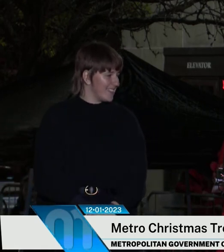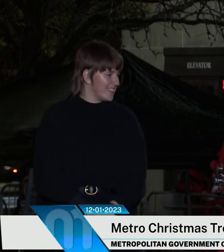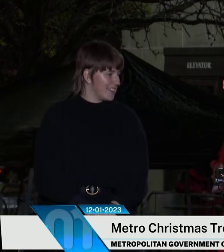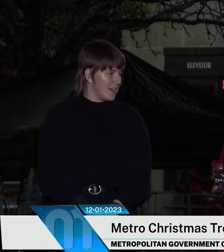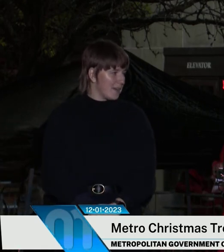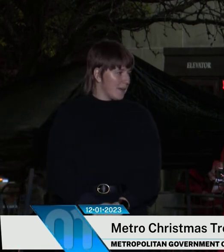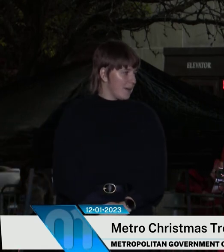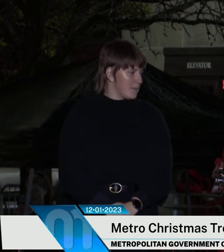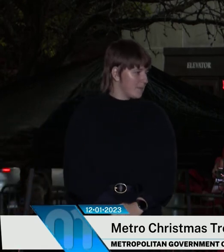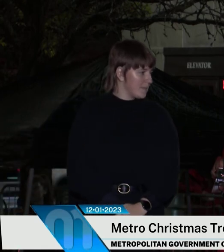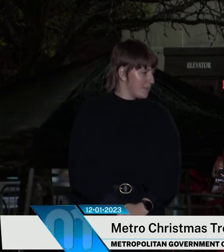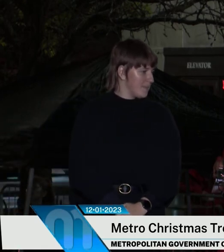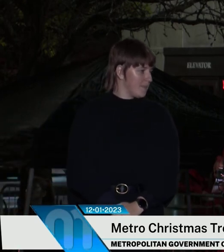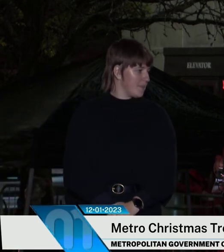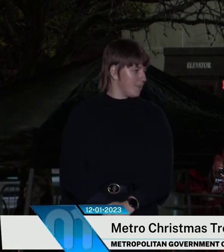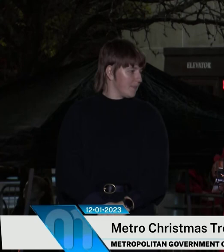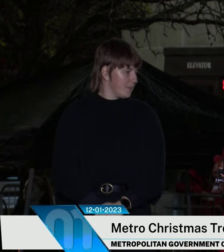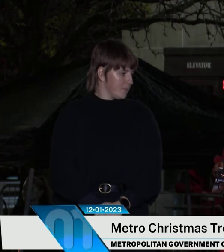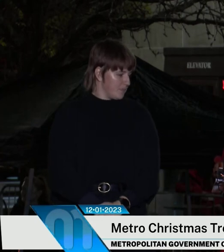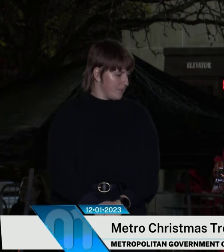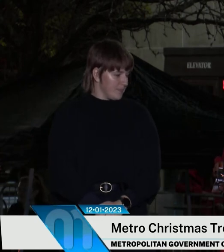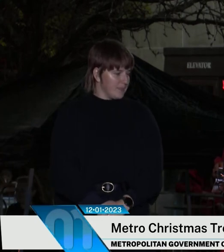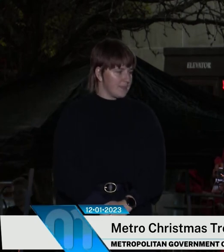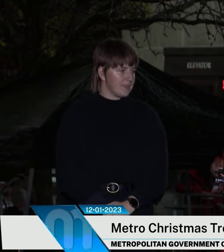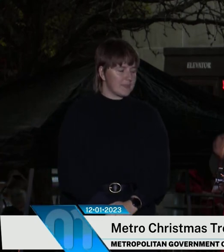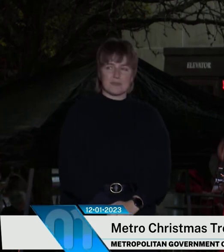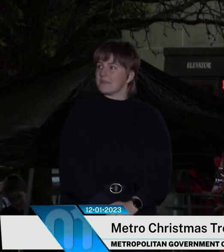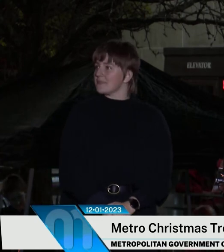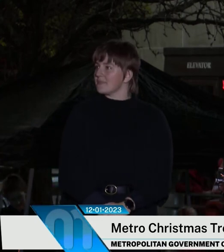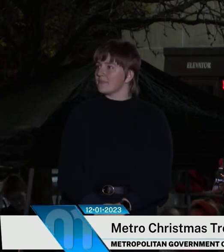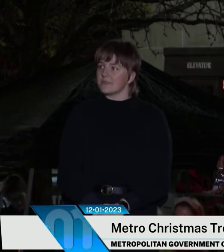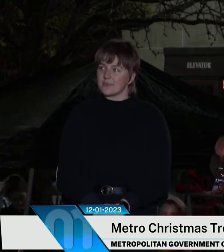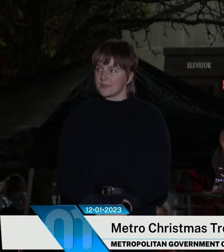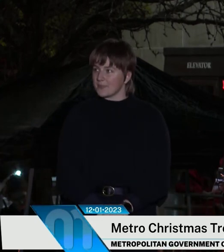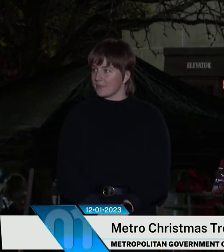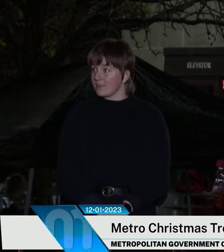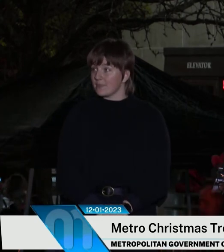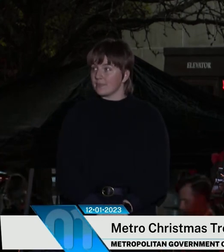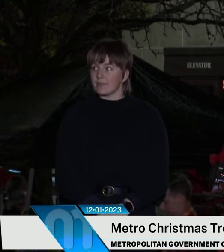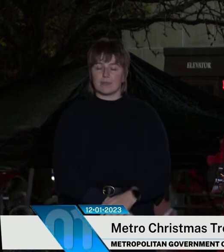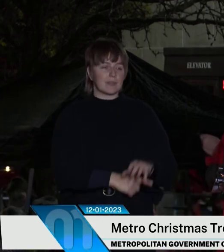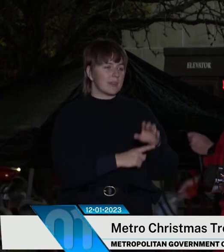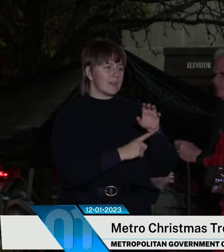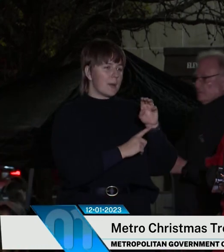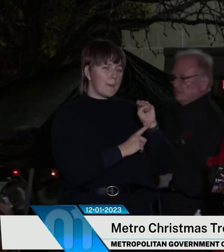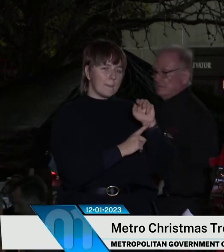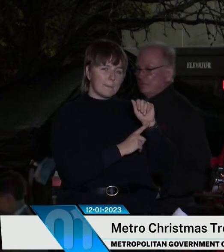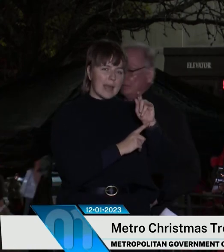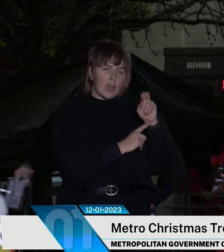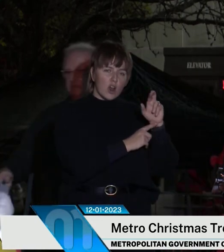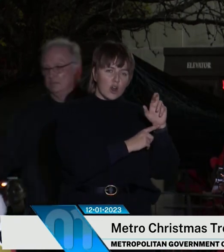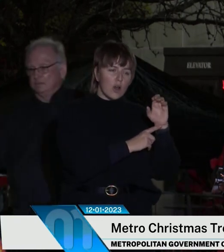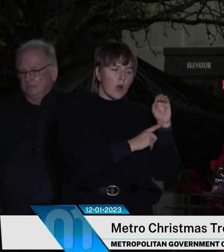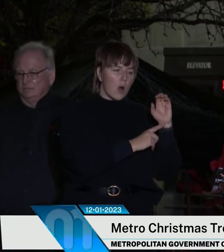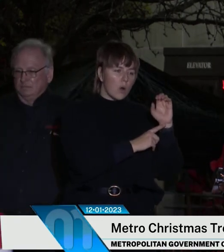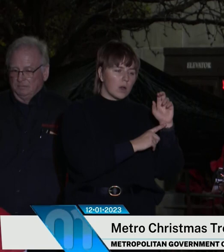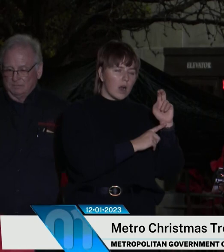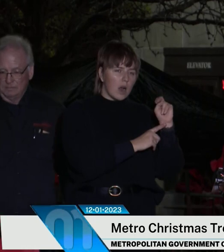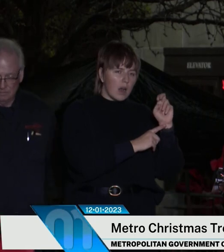THERE WE GO. ALL RIGHT. I WANT